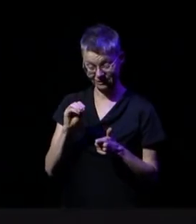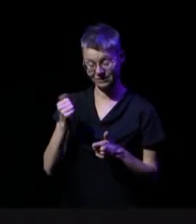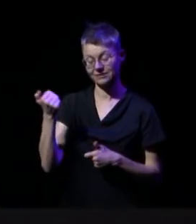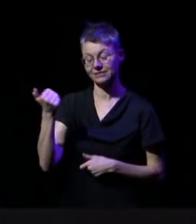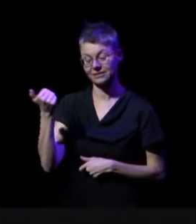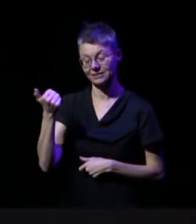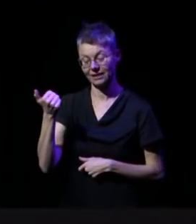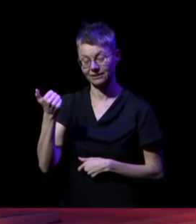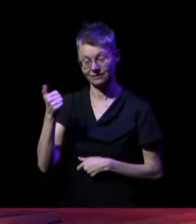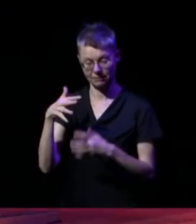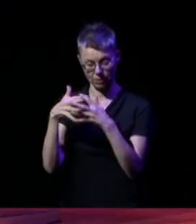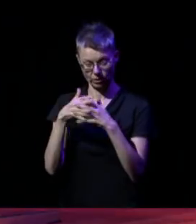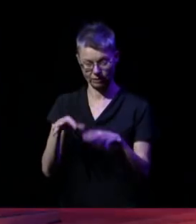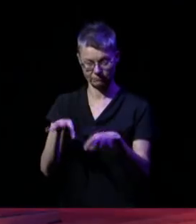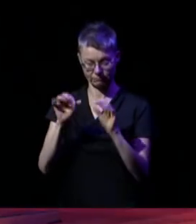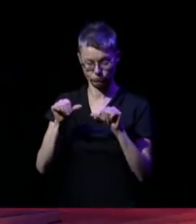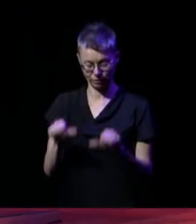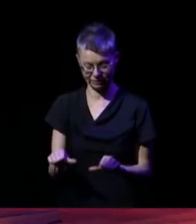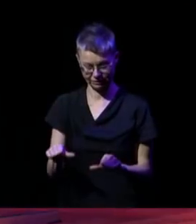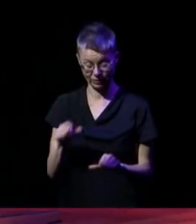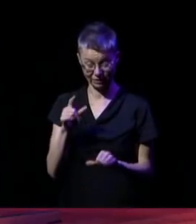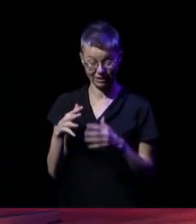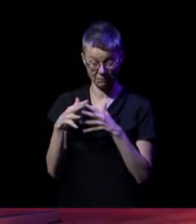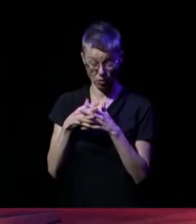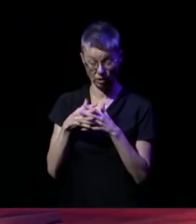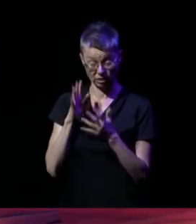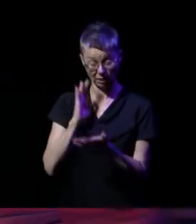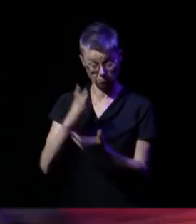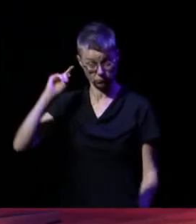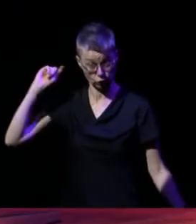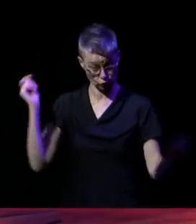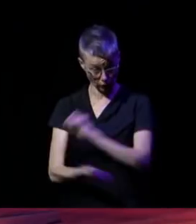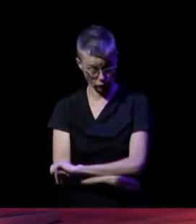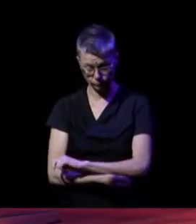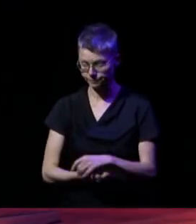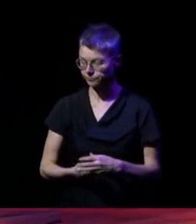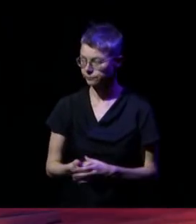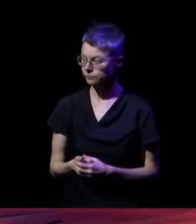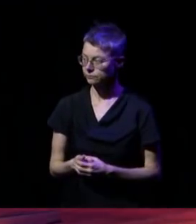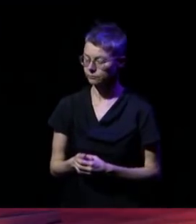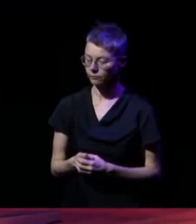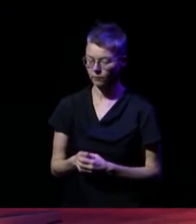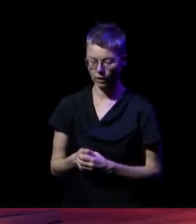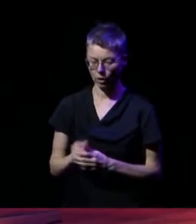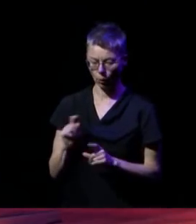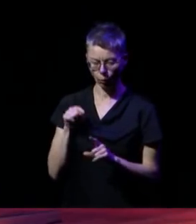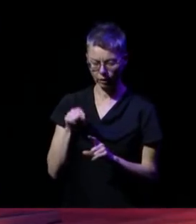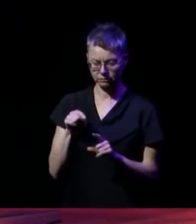In which American really did change and shift. What was it about the election of Trump